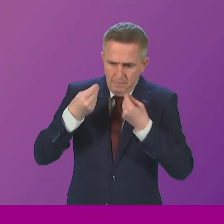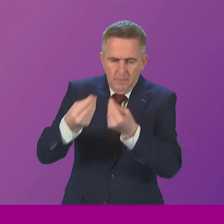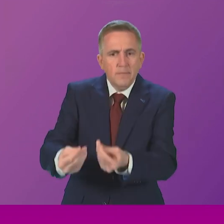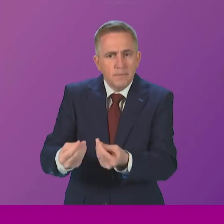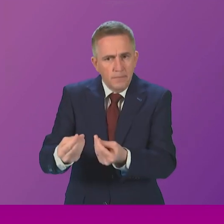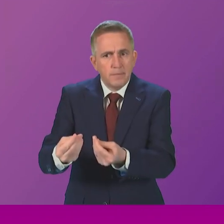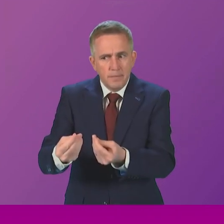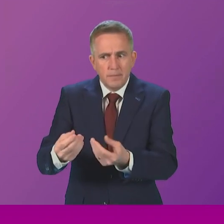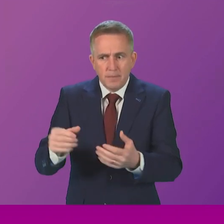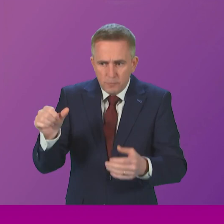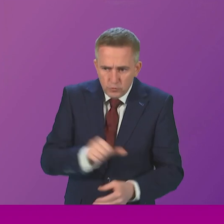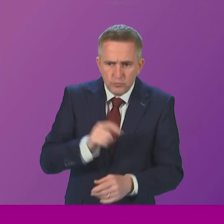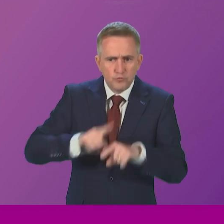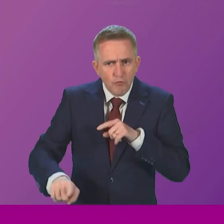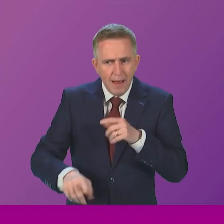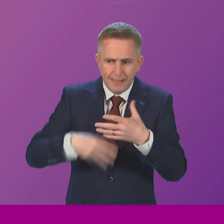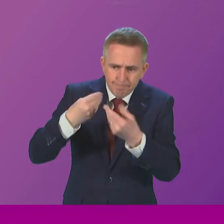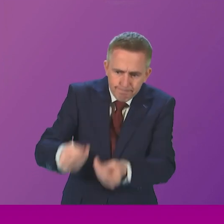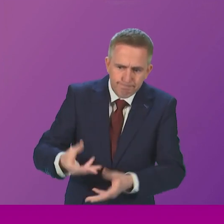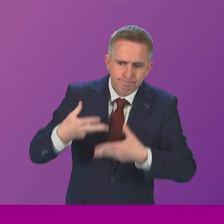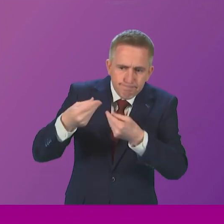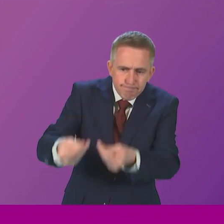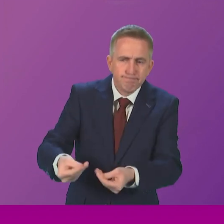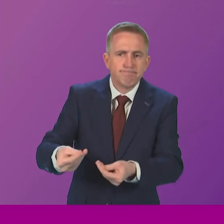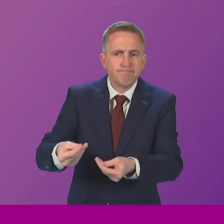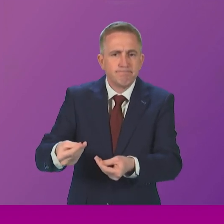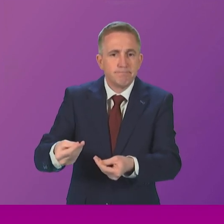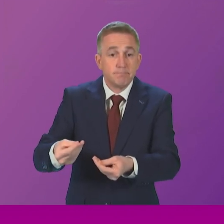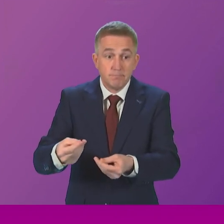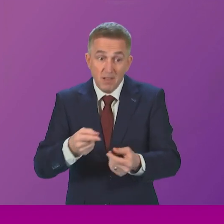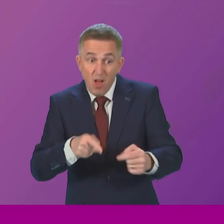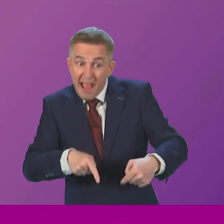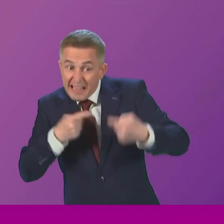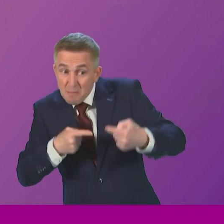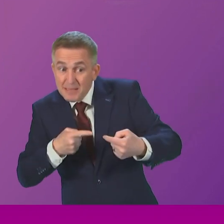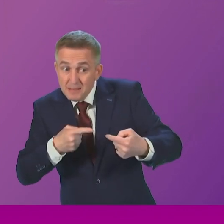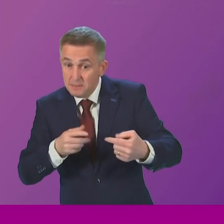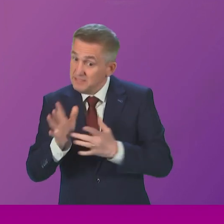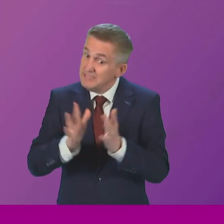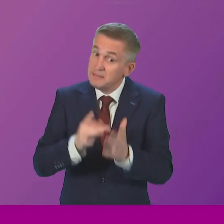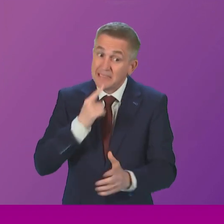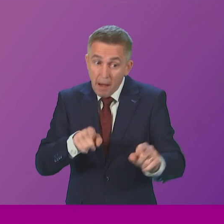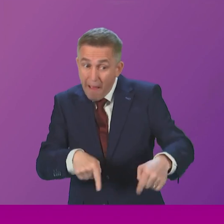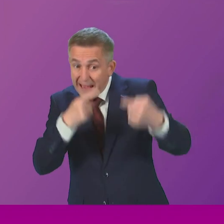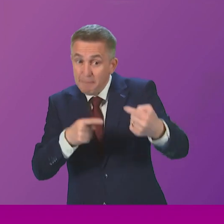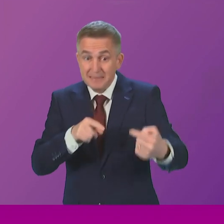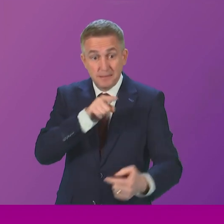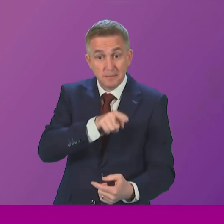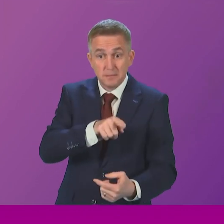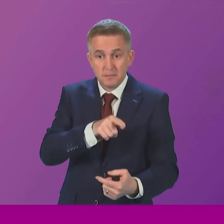in every way that we can. Love even for our enemies is, as Jesus said, not a suggestion